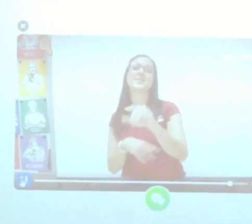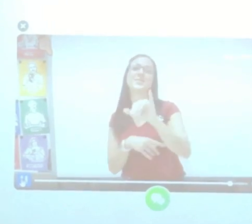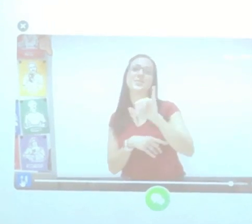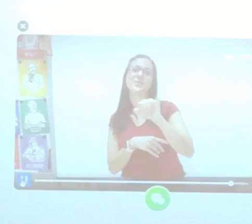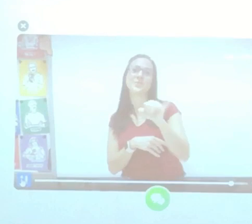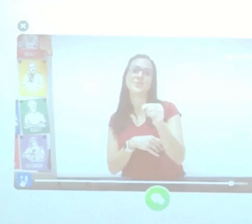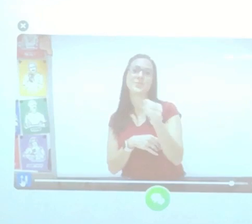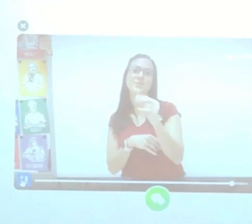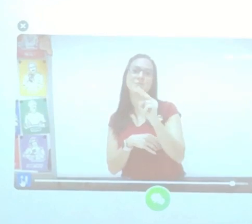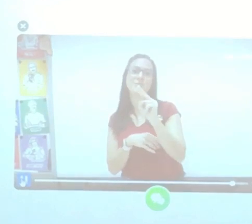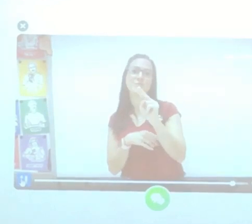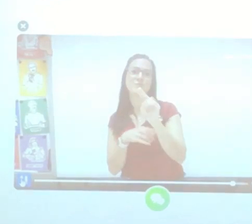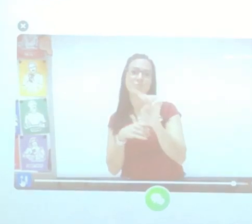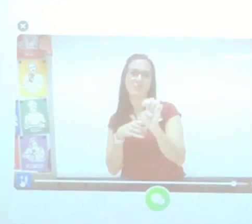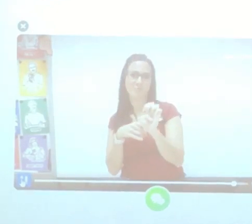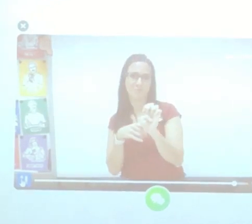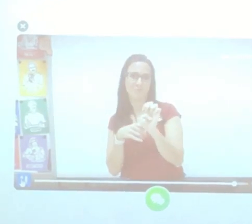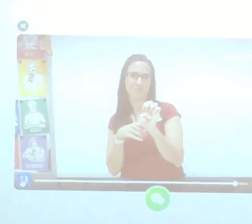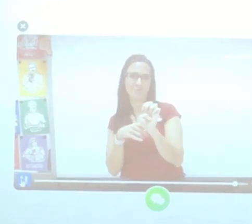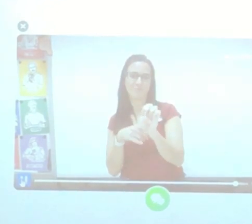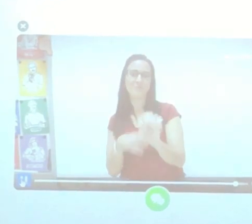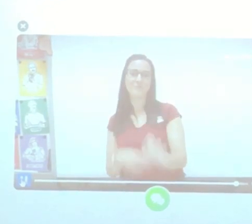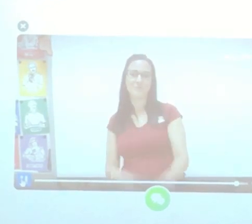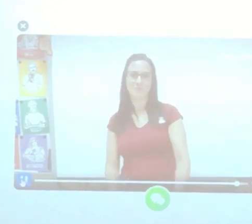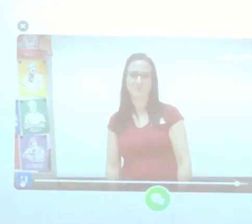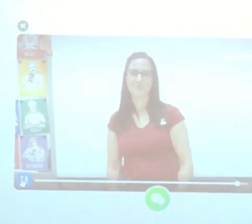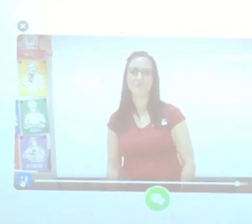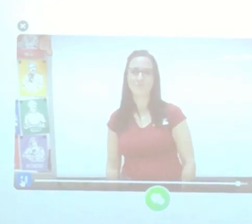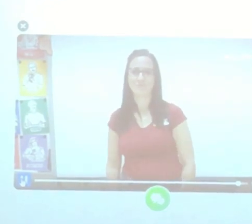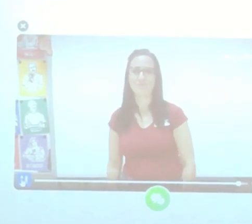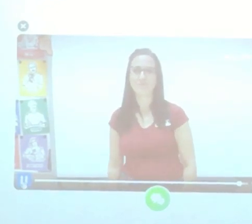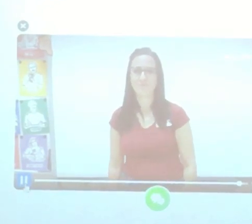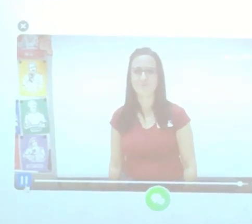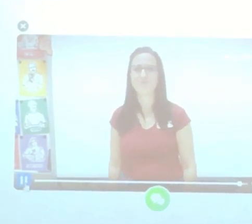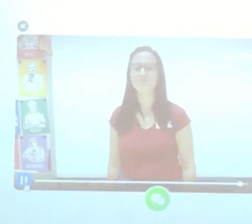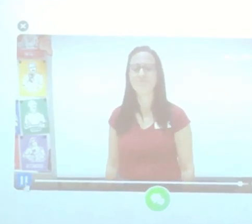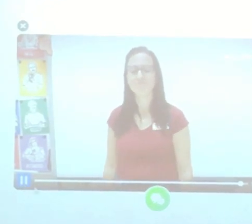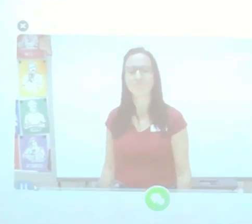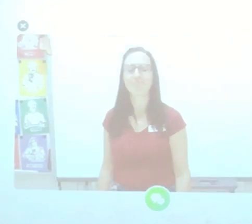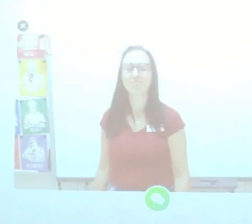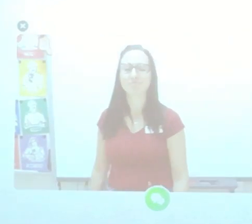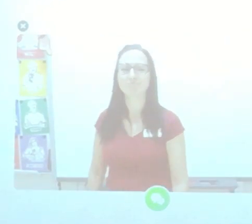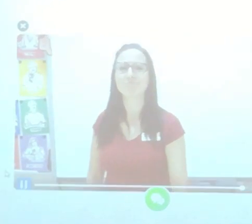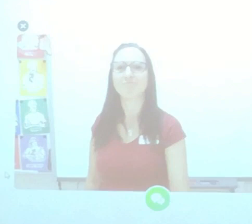Students: FOUR STUDENTS HAVE BIRTHDAY DURING JUNE ONE TEACHER HAS BIRTHDAY DURING JUNE